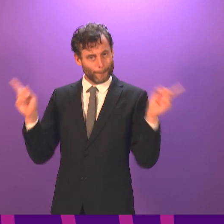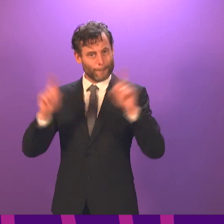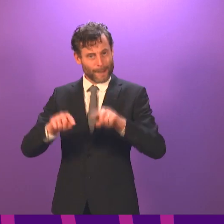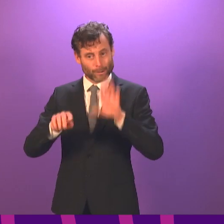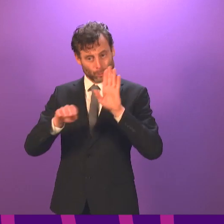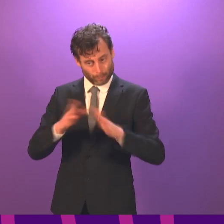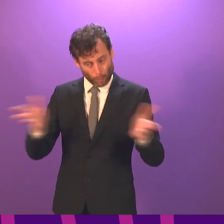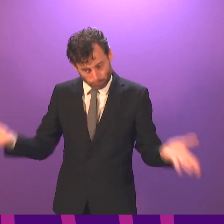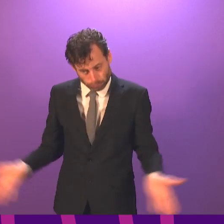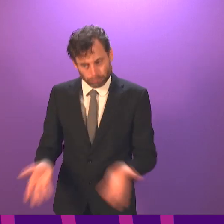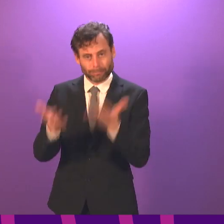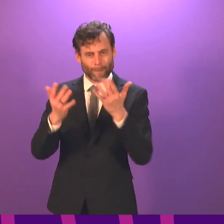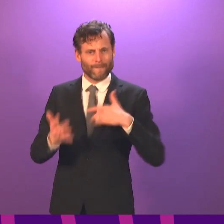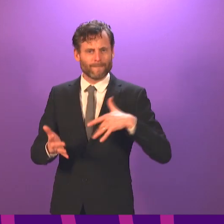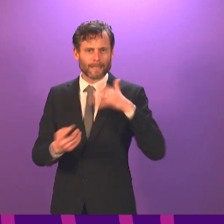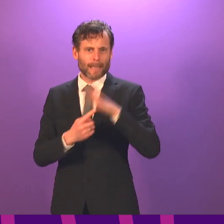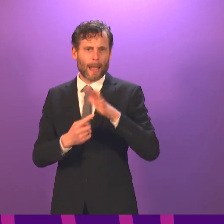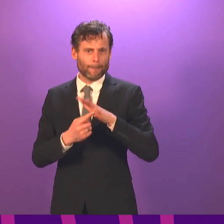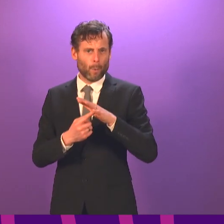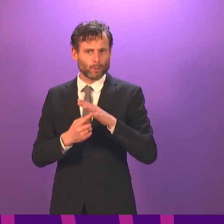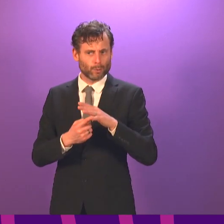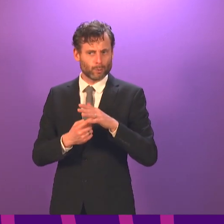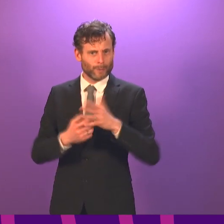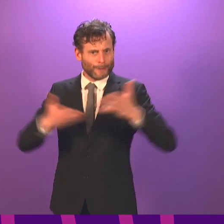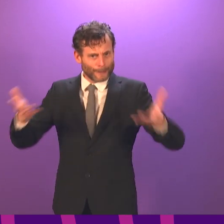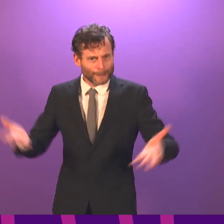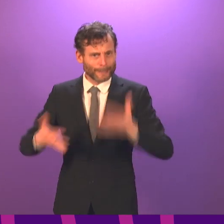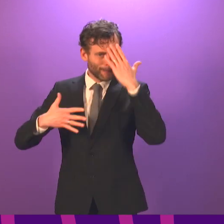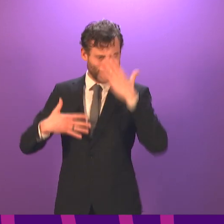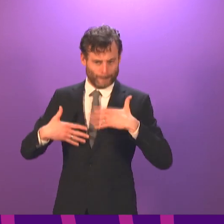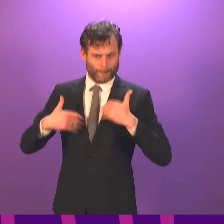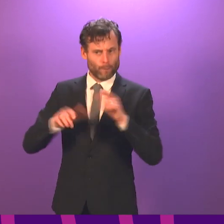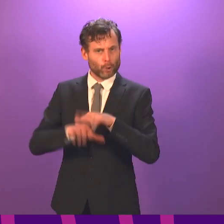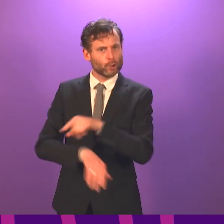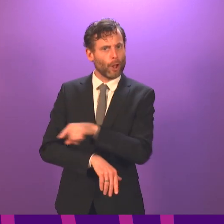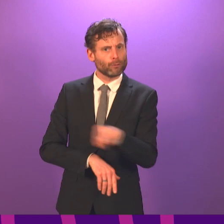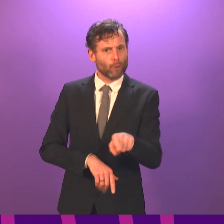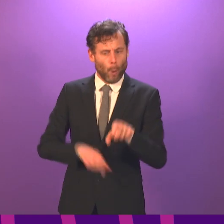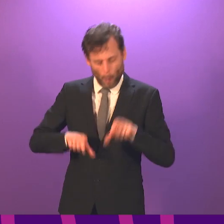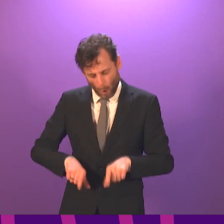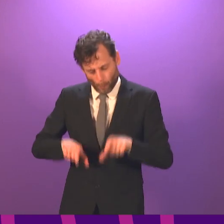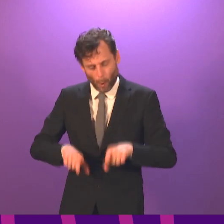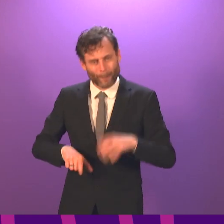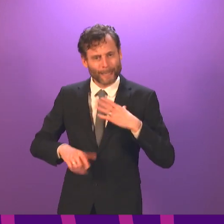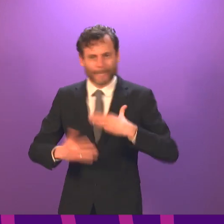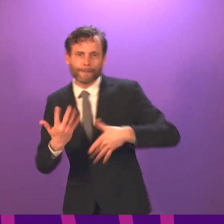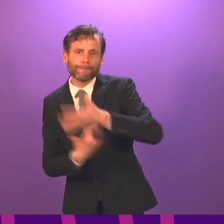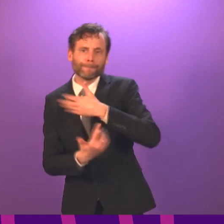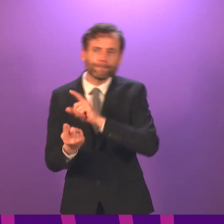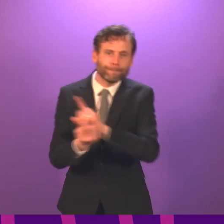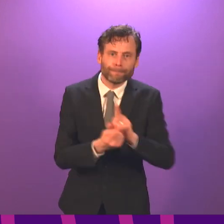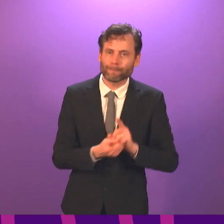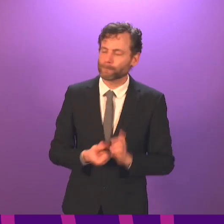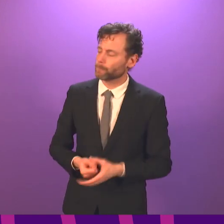one of the important ways in which we can try to redress the wellbeing imbalance that is being created for too many young people across the country.